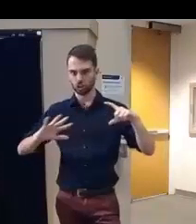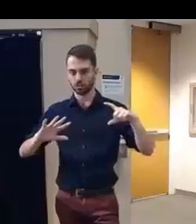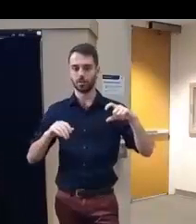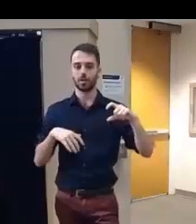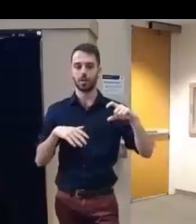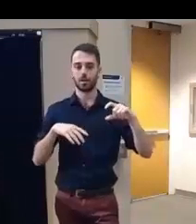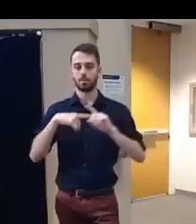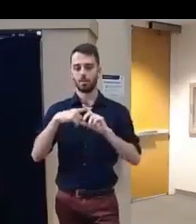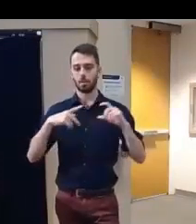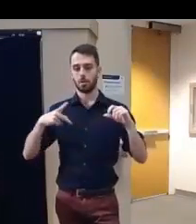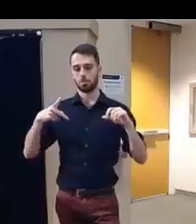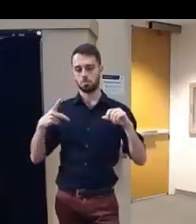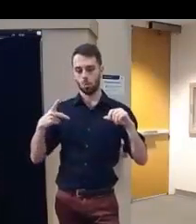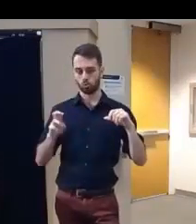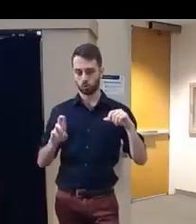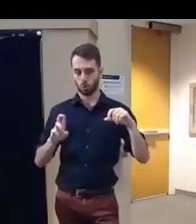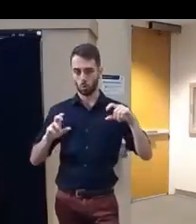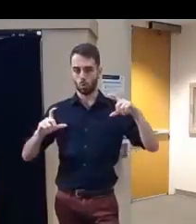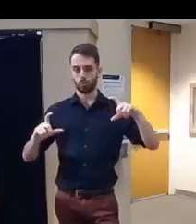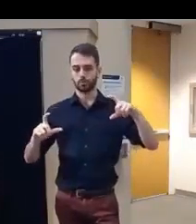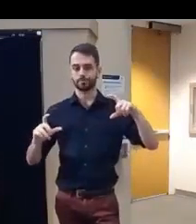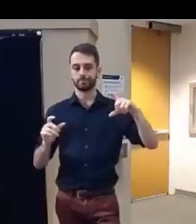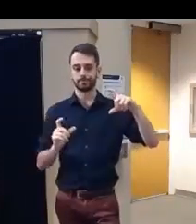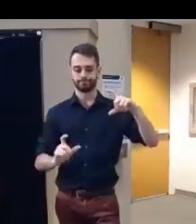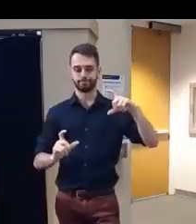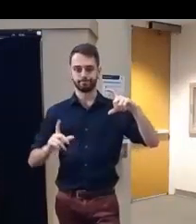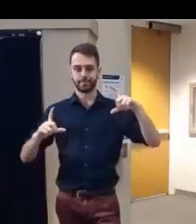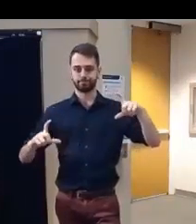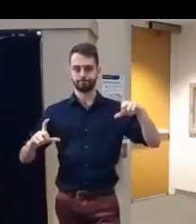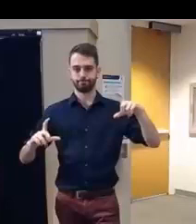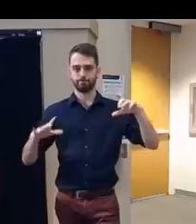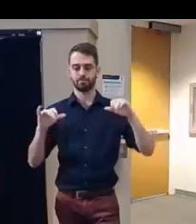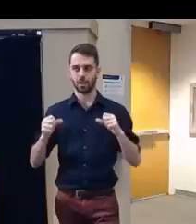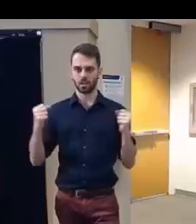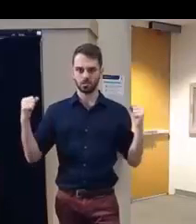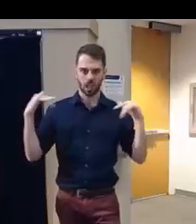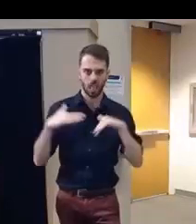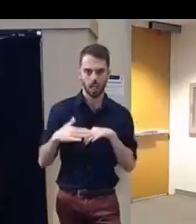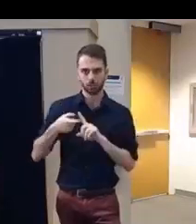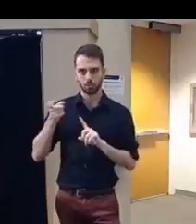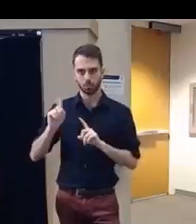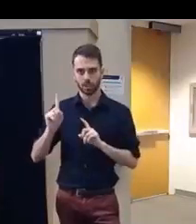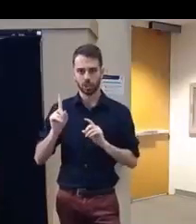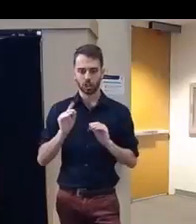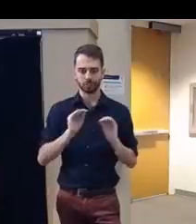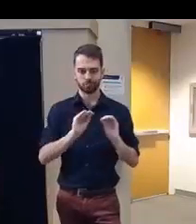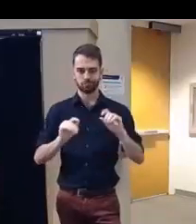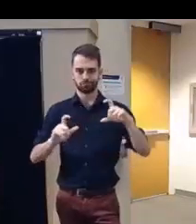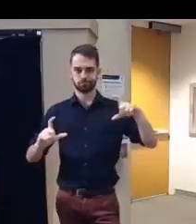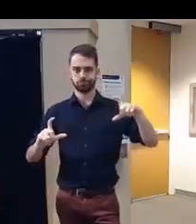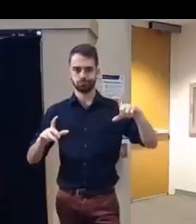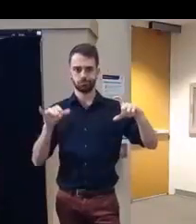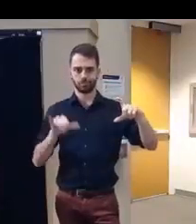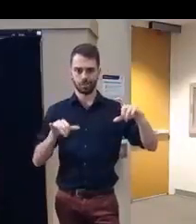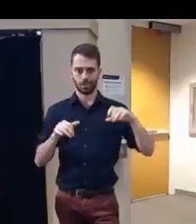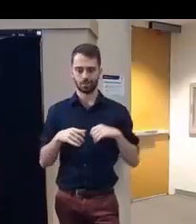of Puerto Rico so in part this was really designed to be helpful to trainees coming here many of whom